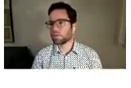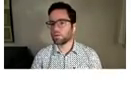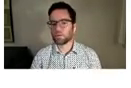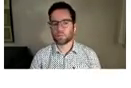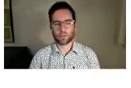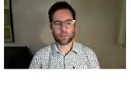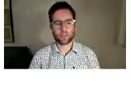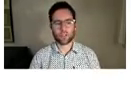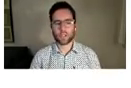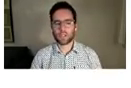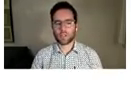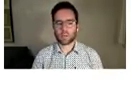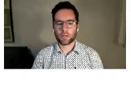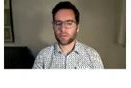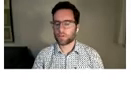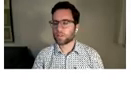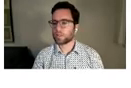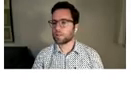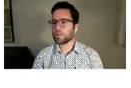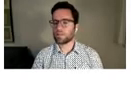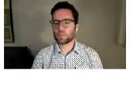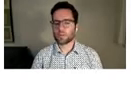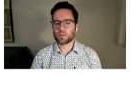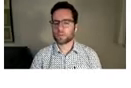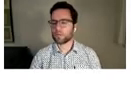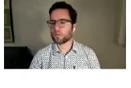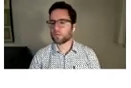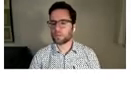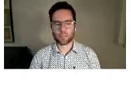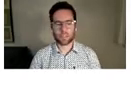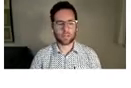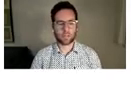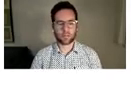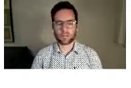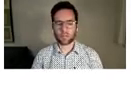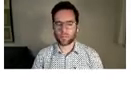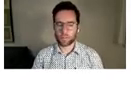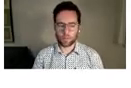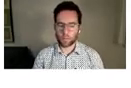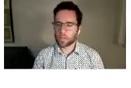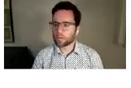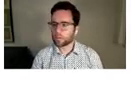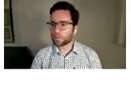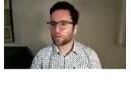who is personal, we also found that this wasn't very successful either. so only one of these